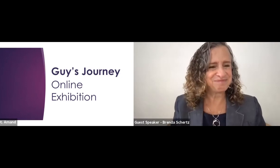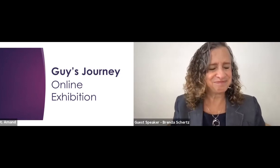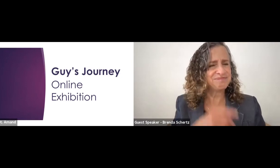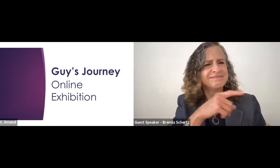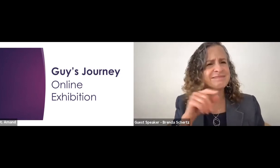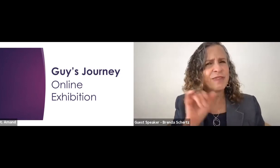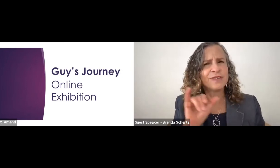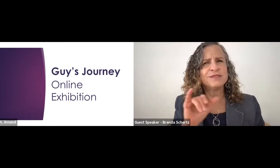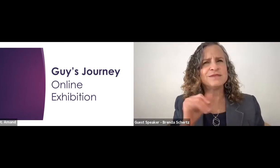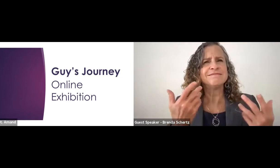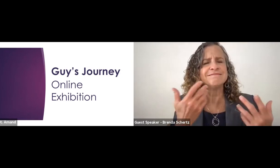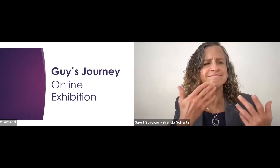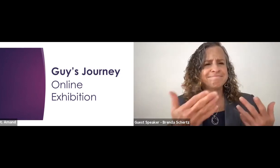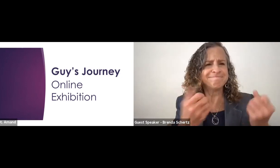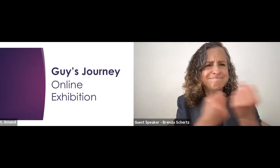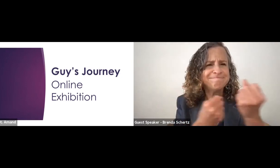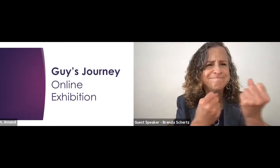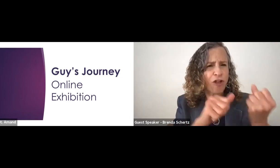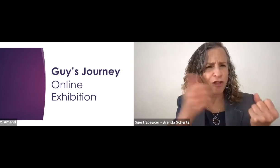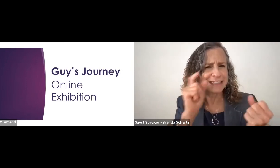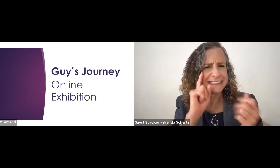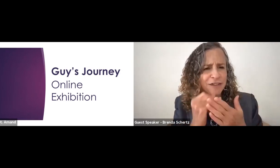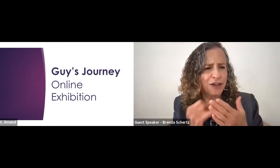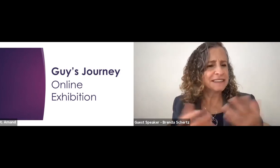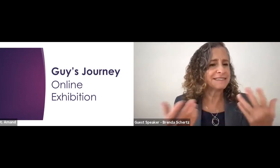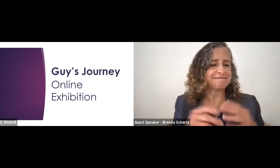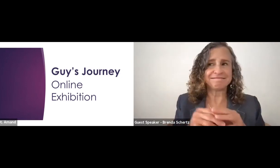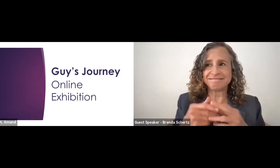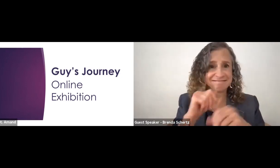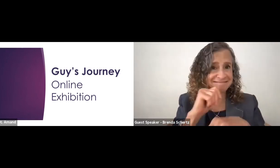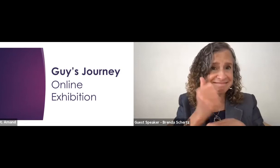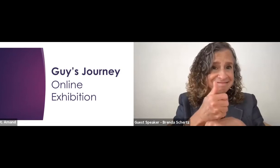Jeanine and Ed had their home transformed by him as well.